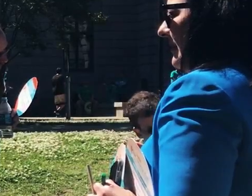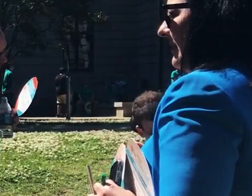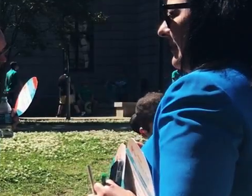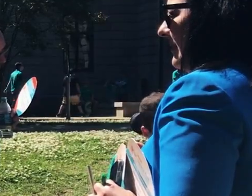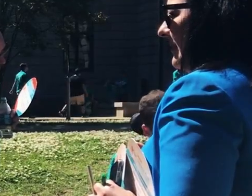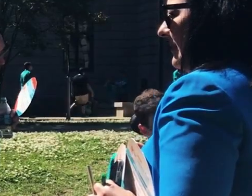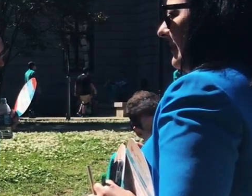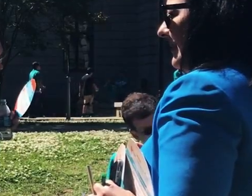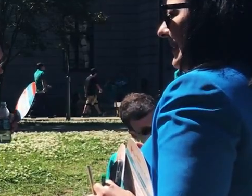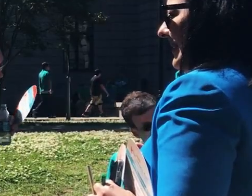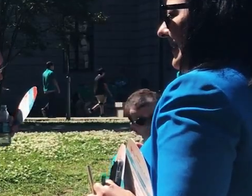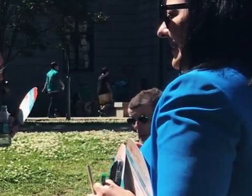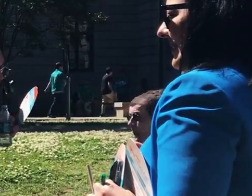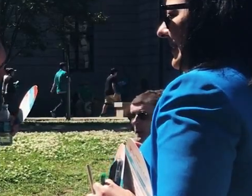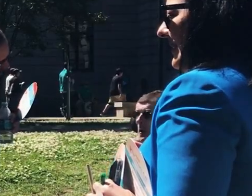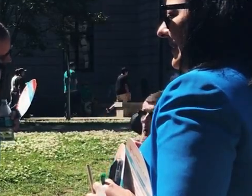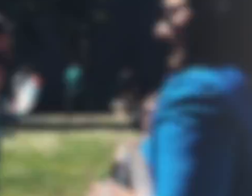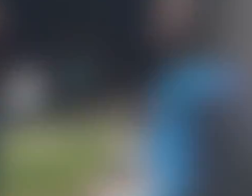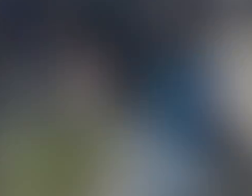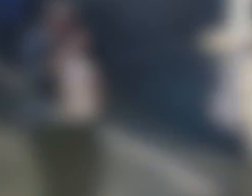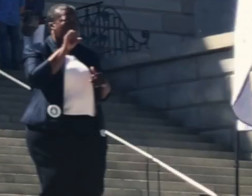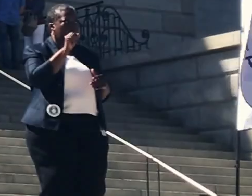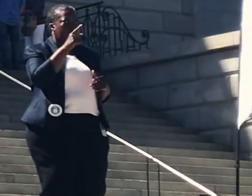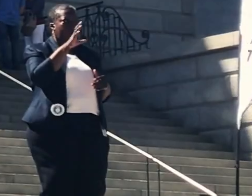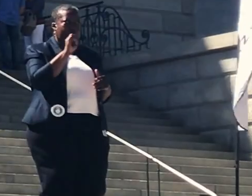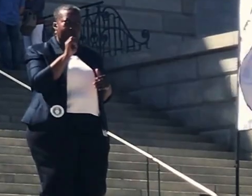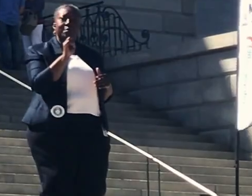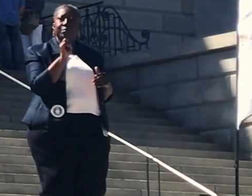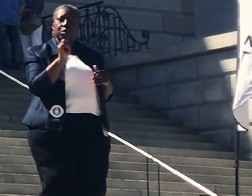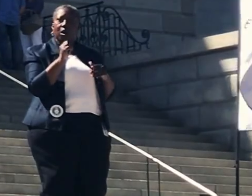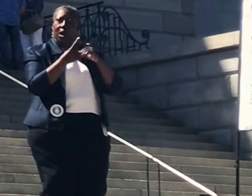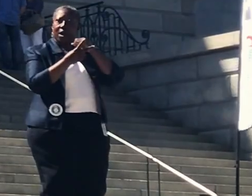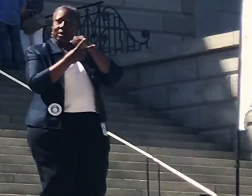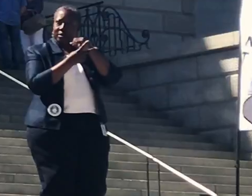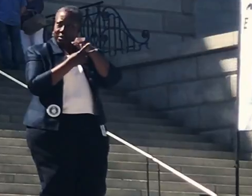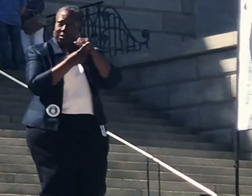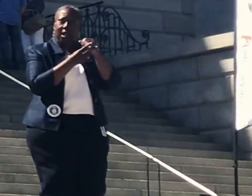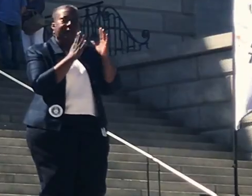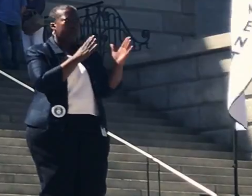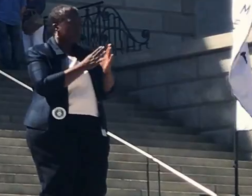These plans, these ABLE Savings Plans, are very, very important.